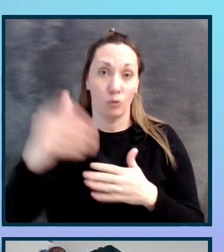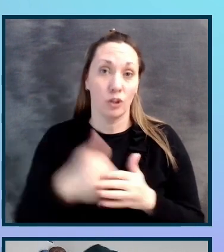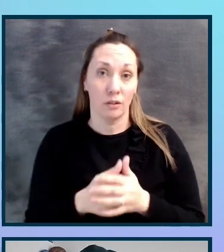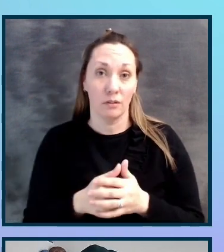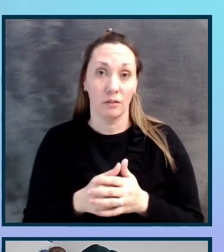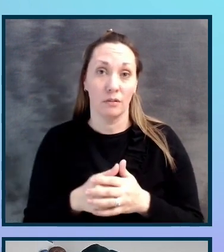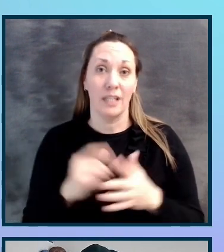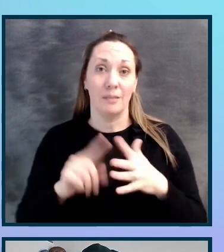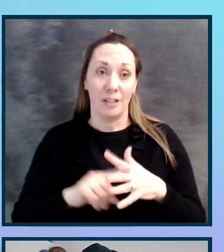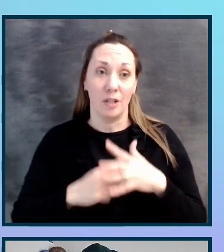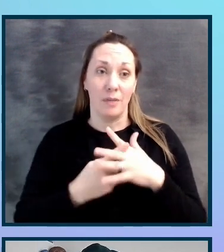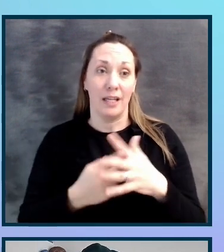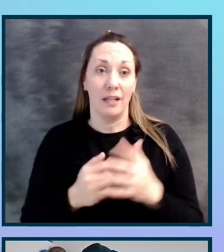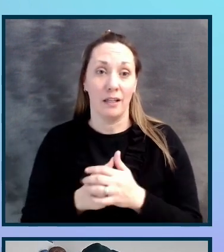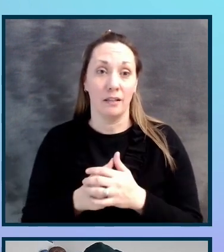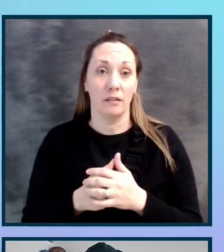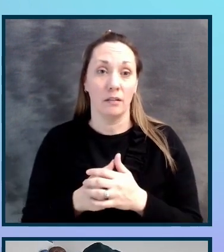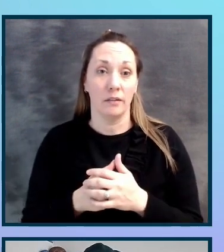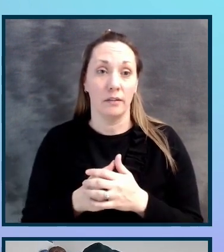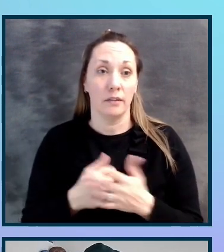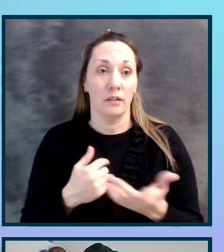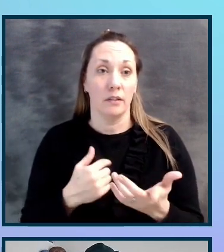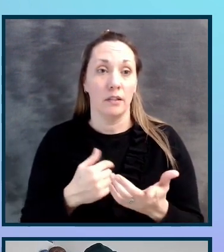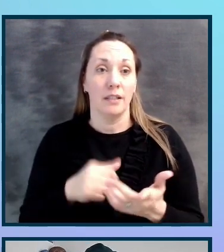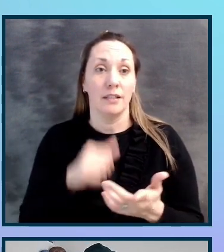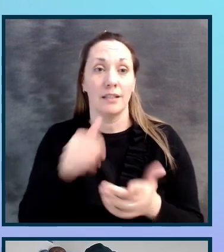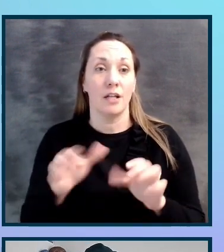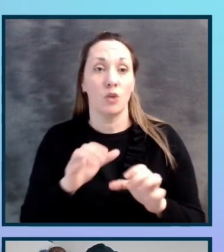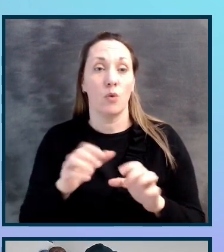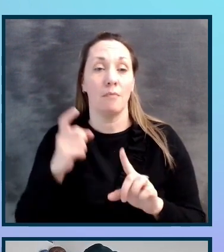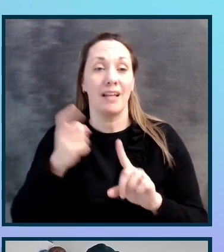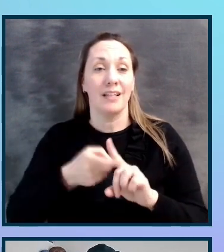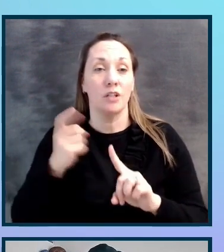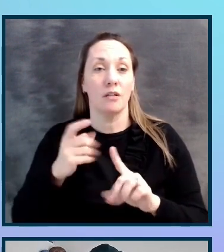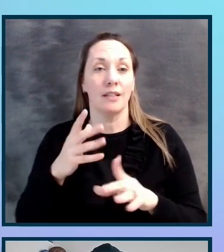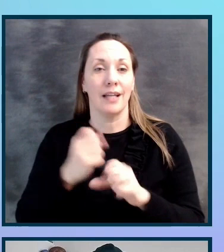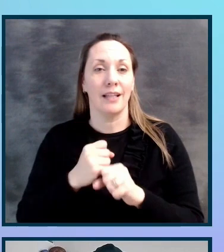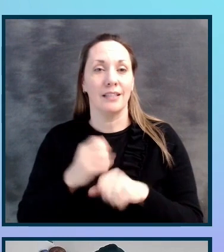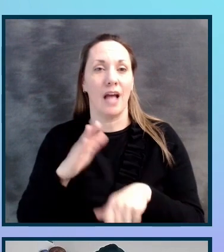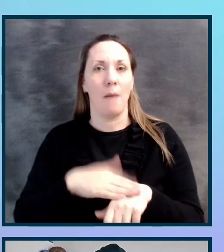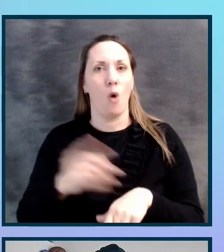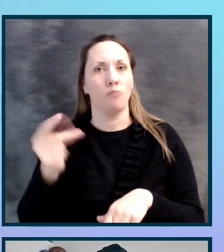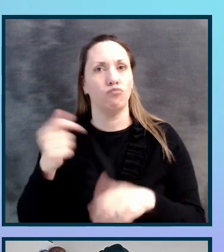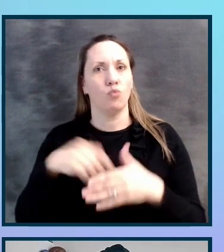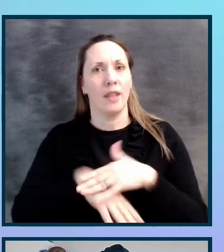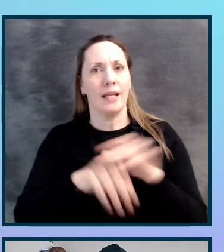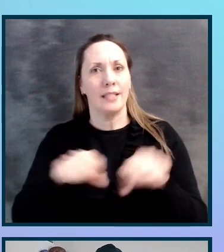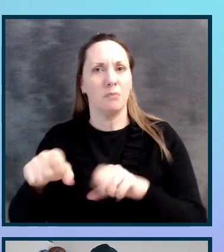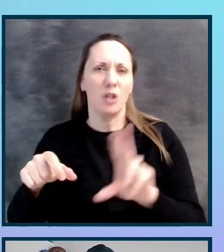absolutely not, no. But it gives you a foundation for ideas to try and get them on board with it, right?